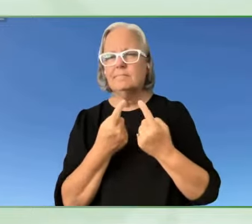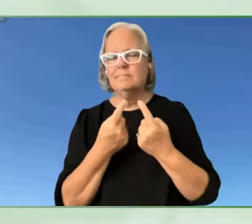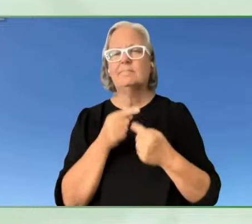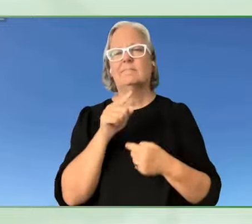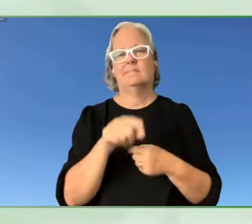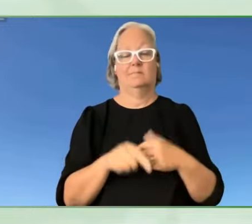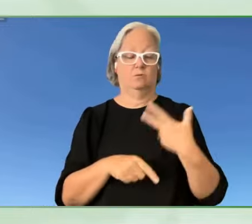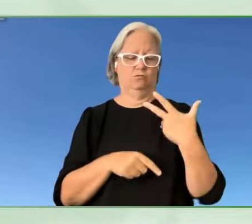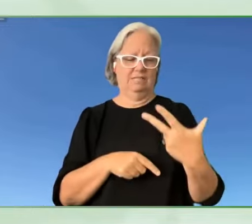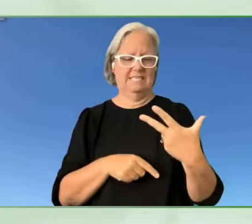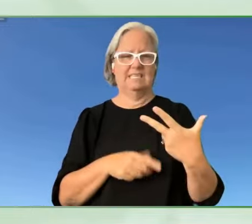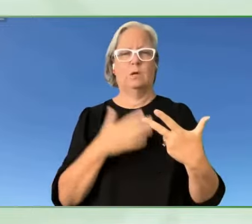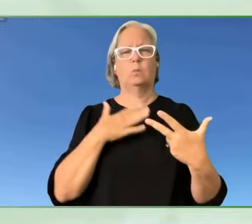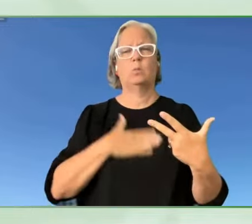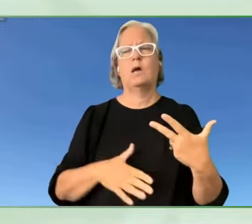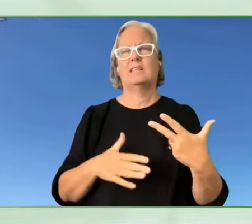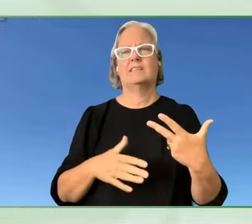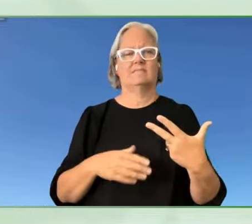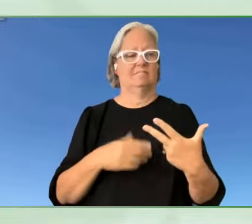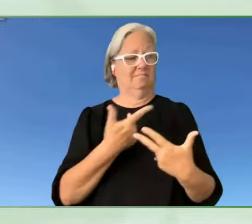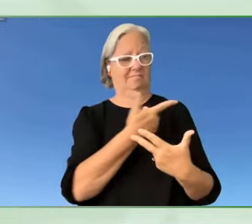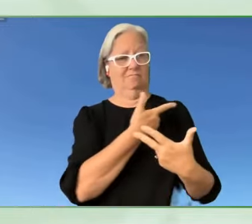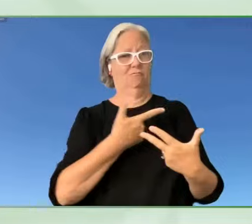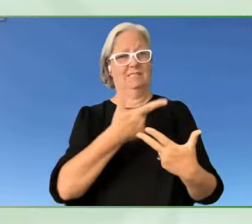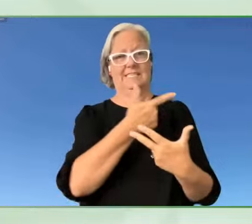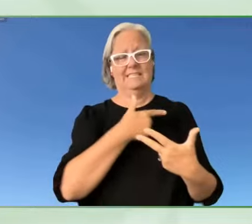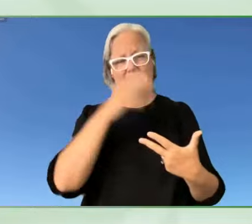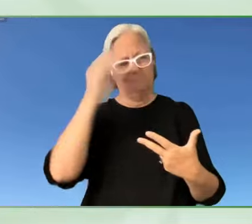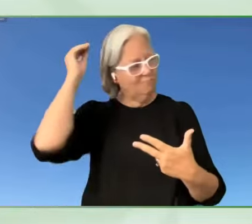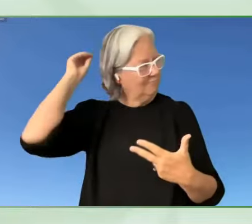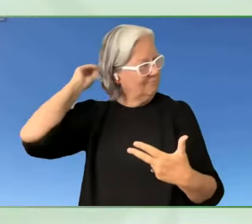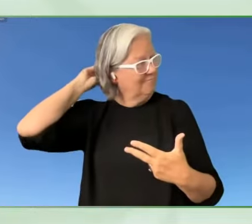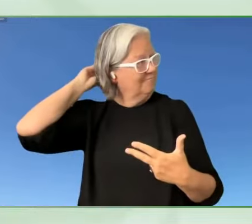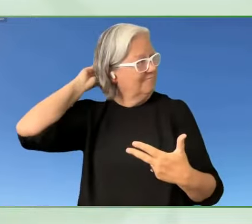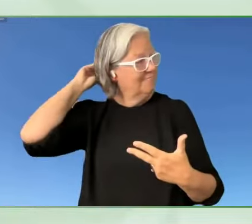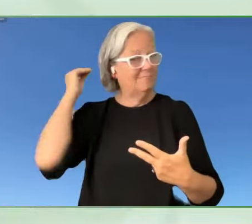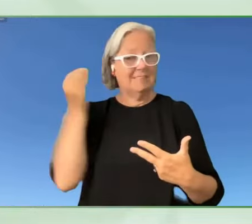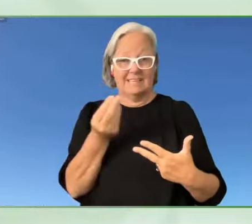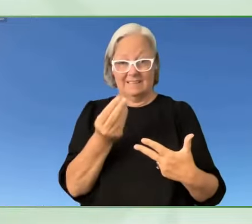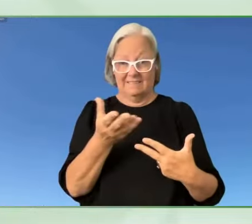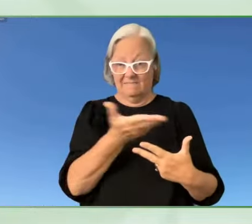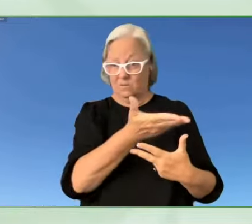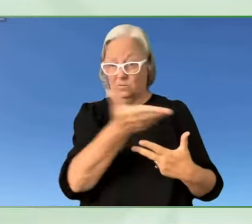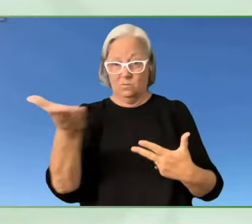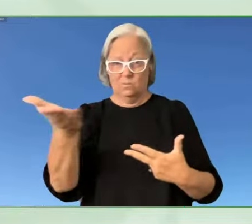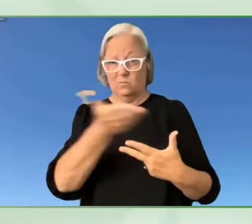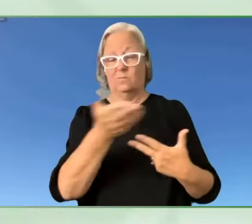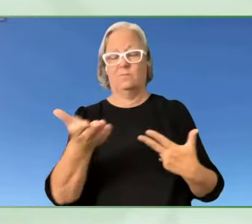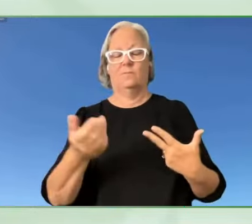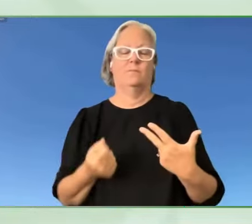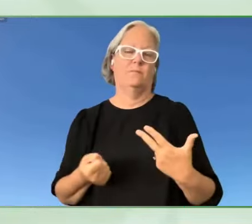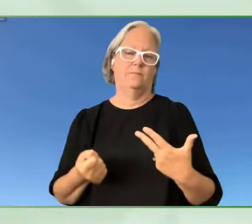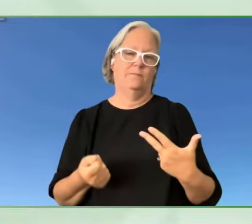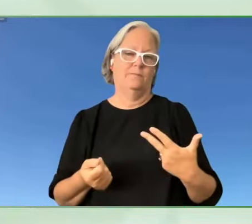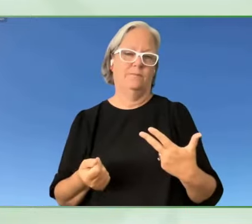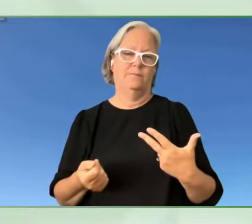clearly talking about inclusion and universal design learning in classrooms. And that needs to be integrated.